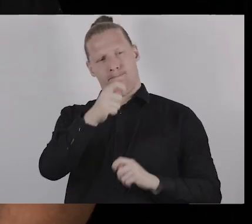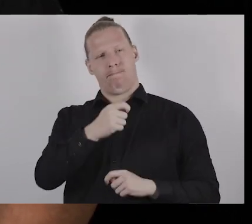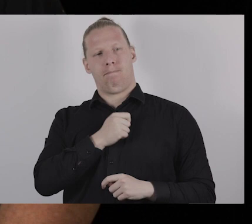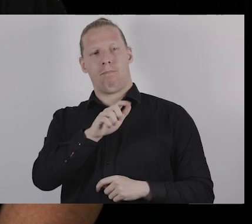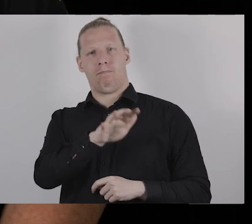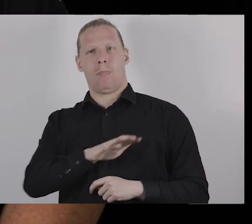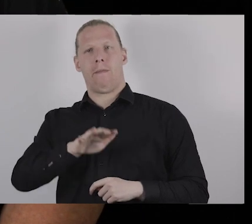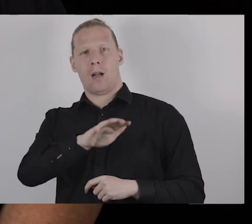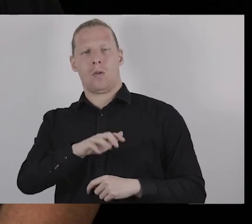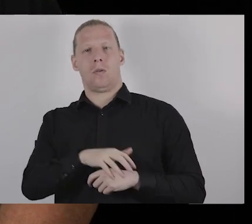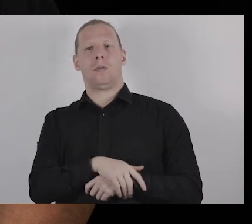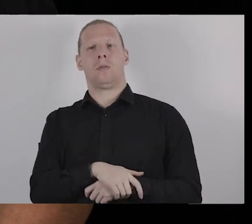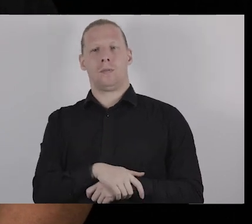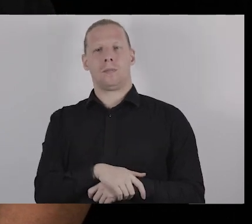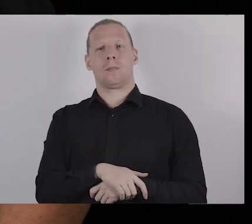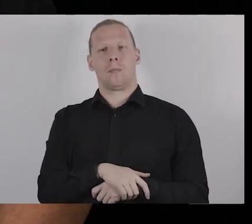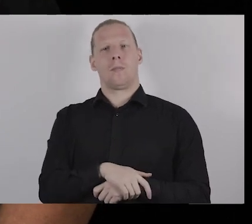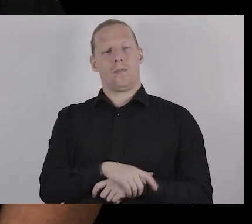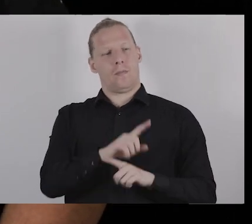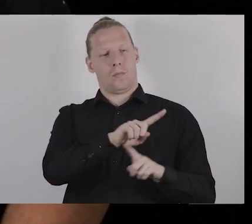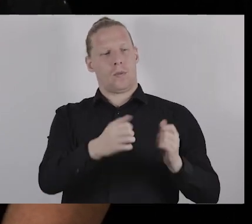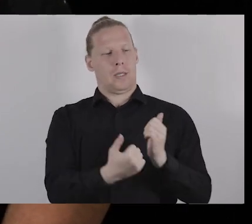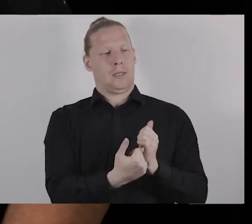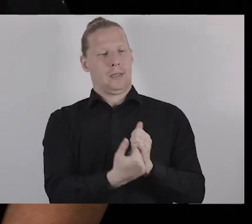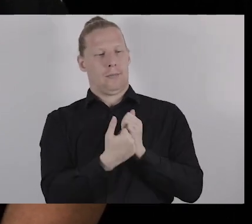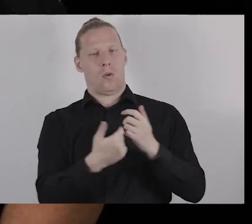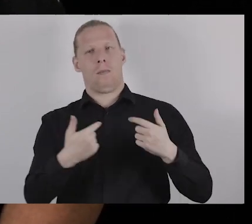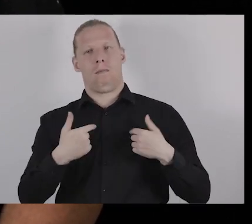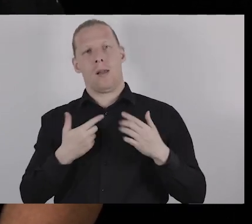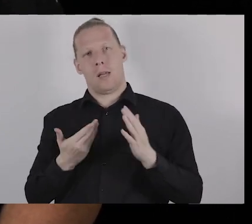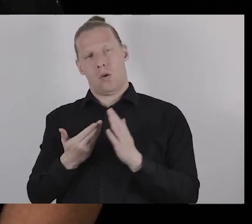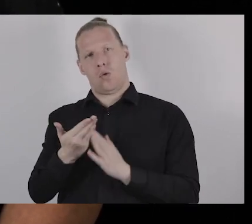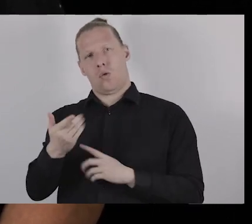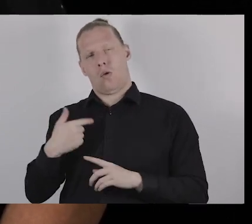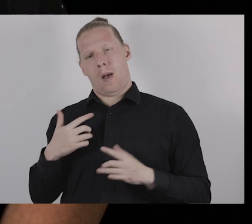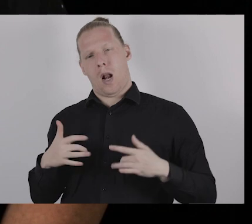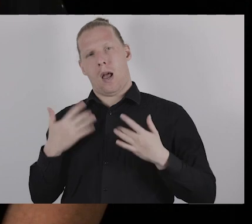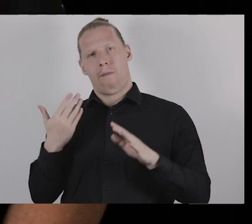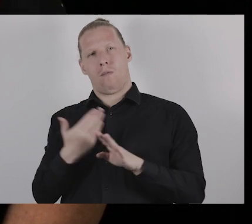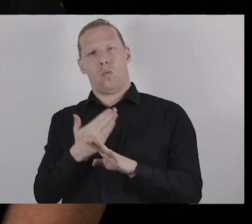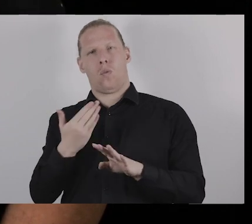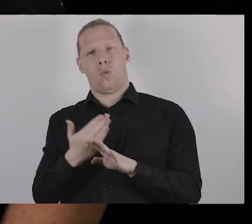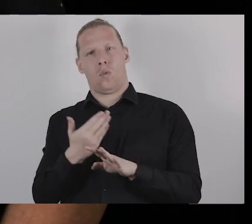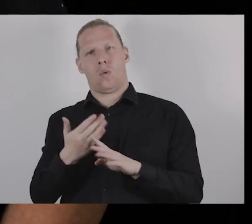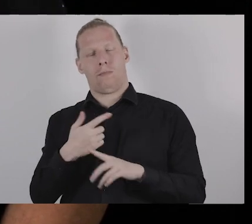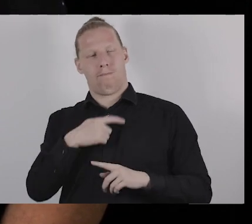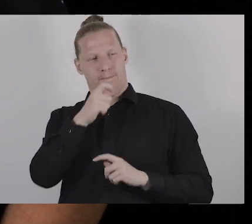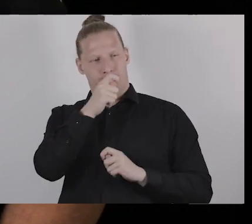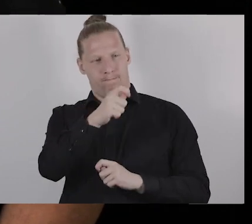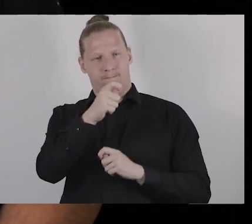I acknowledge my whānau, my mother and father, who supported me in my passion for this art form — the art form of waka.